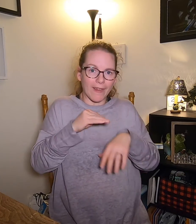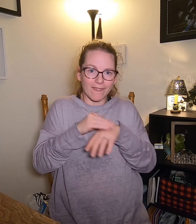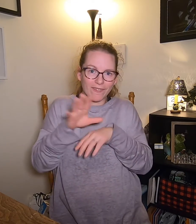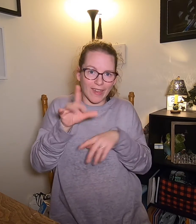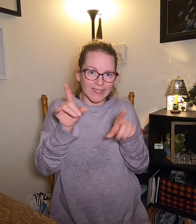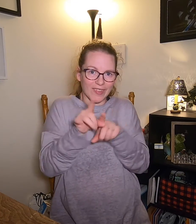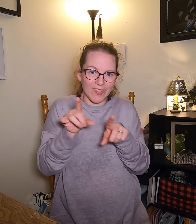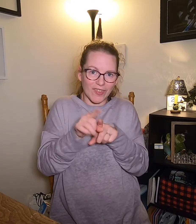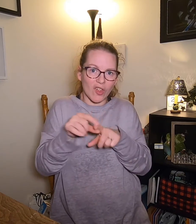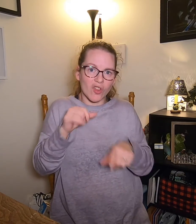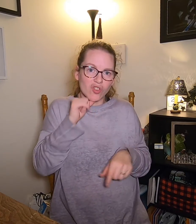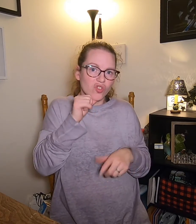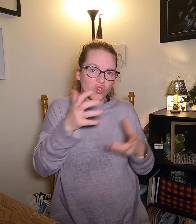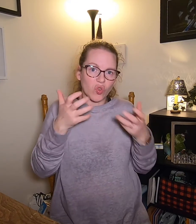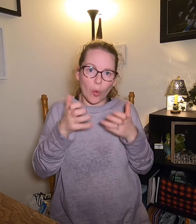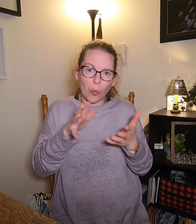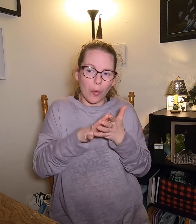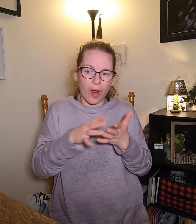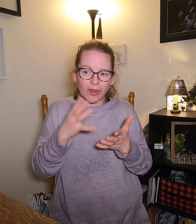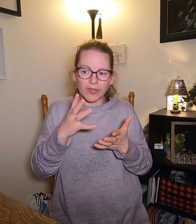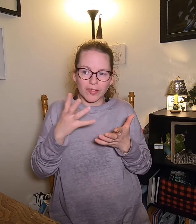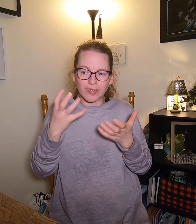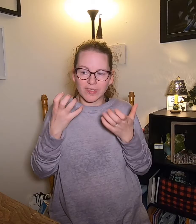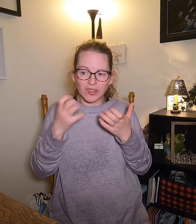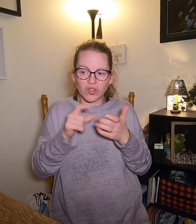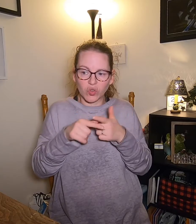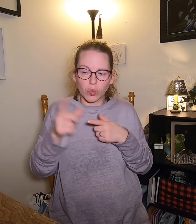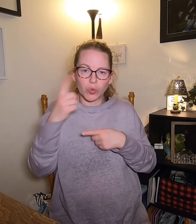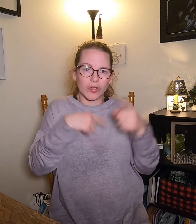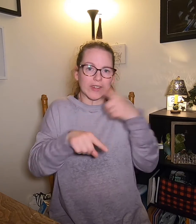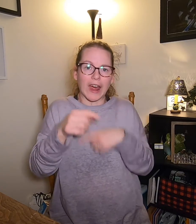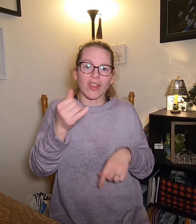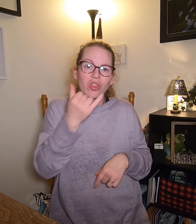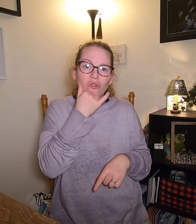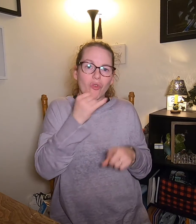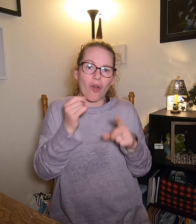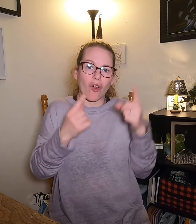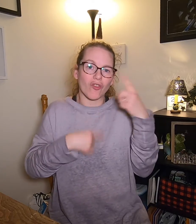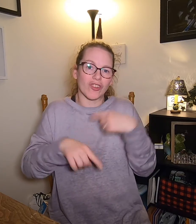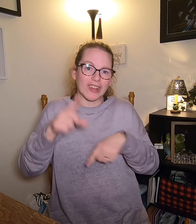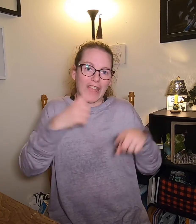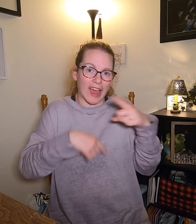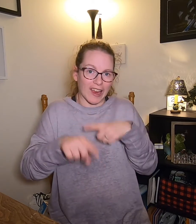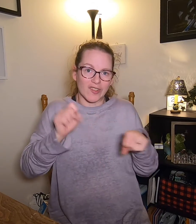my advice, you don't want to sign the wrong word!